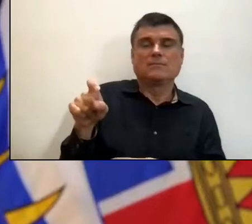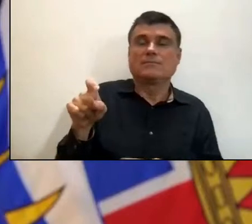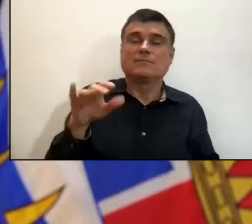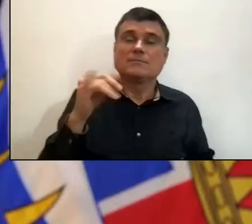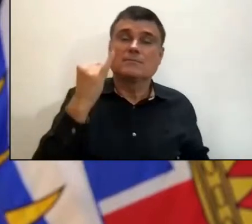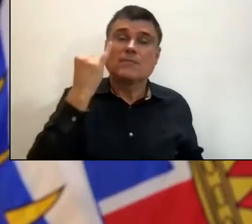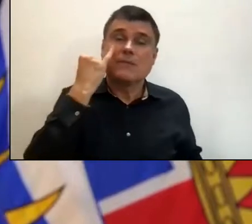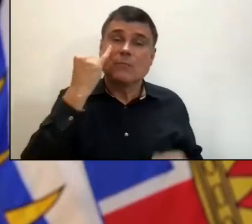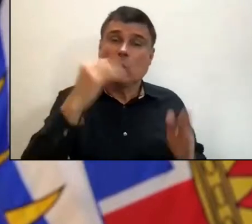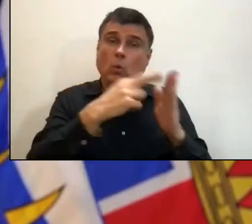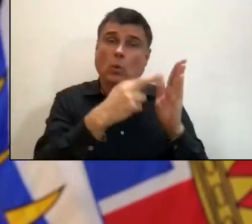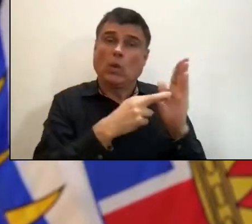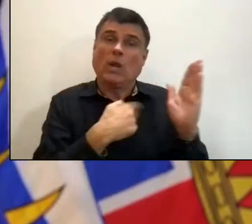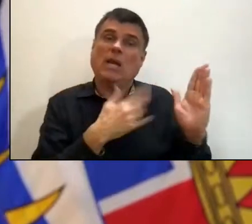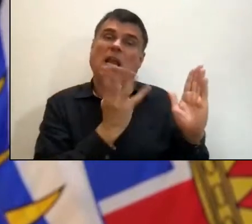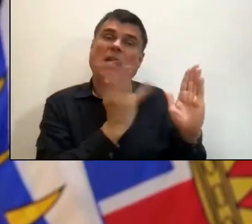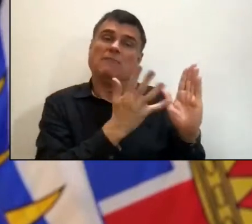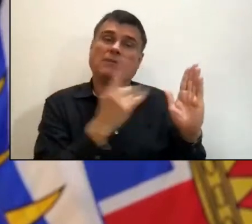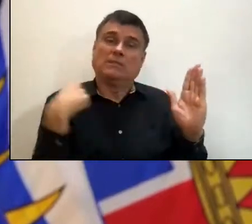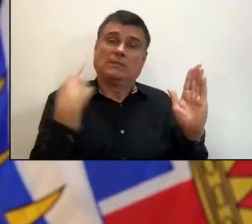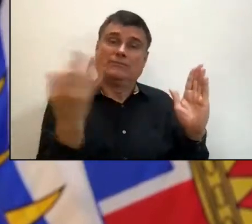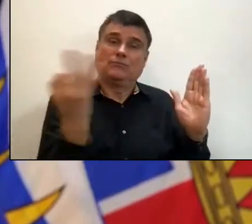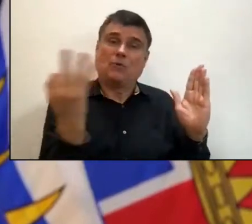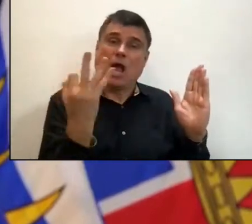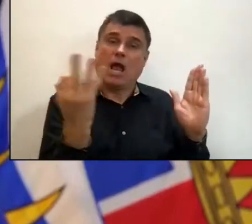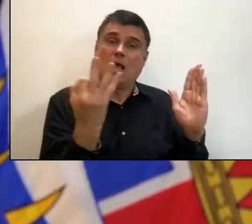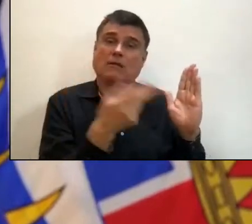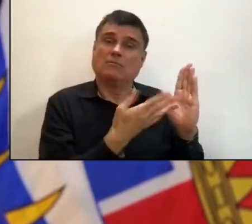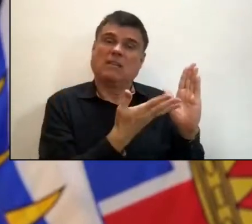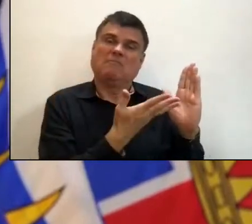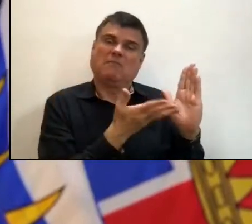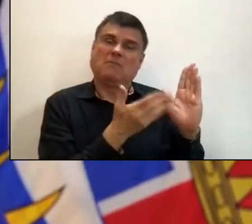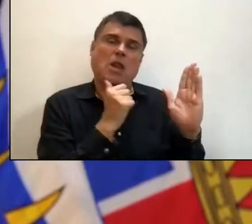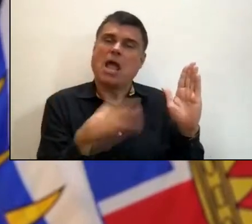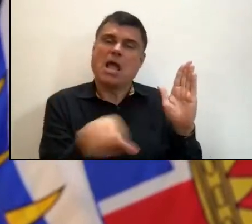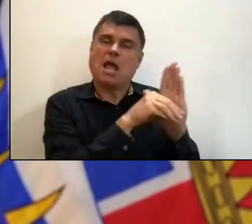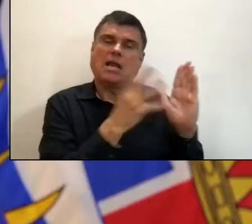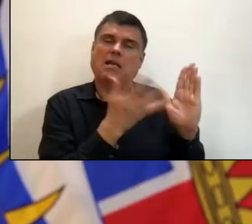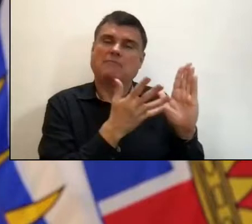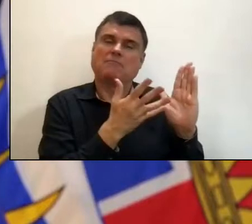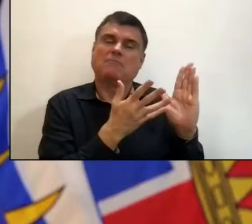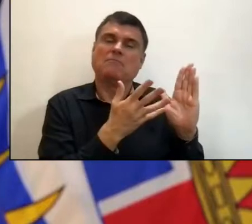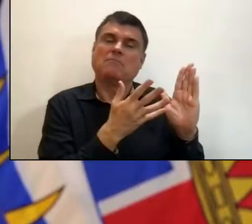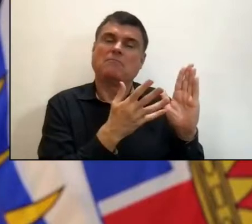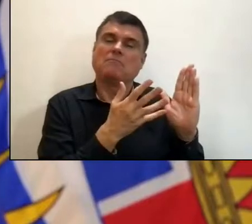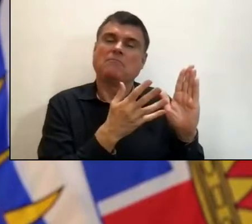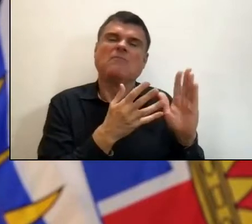more dramatic, more intense right now, that we couldn't